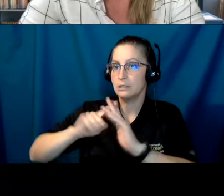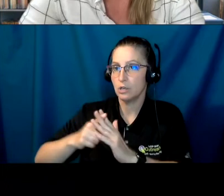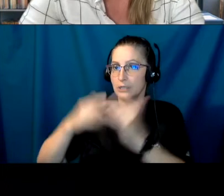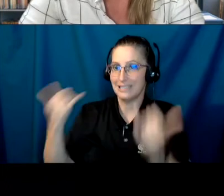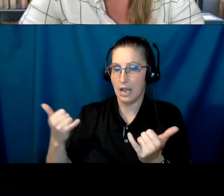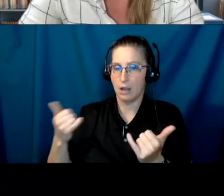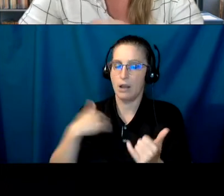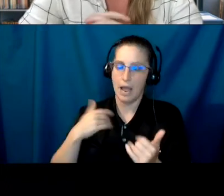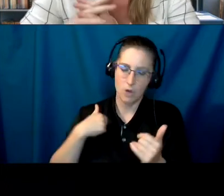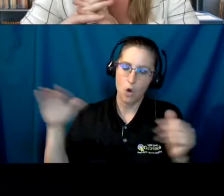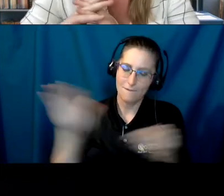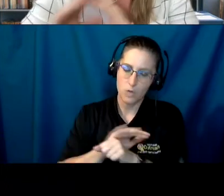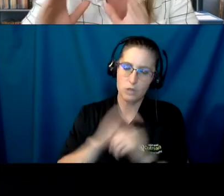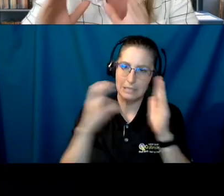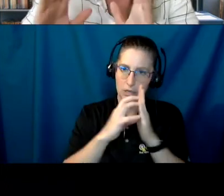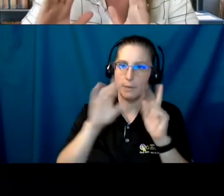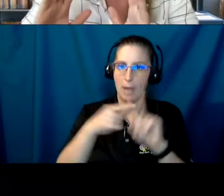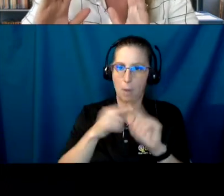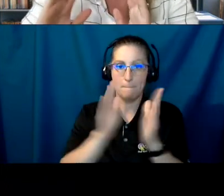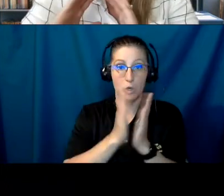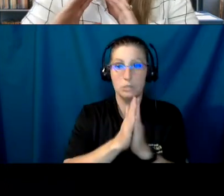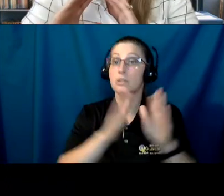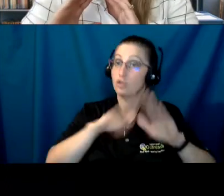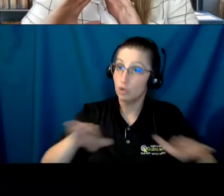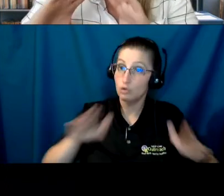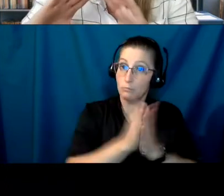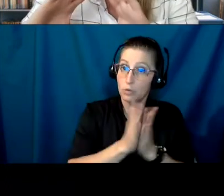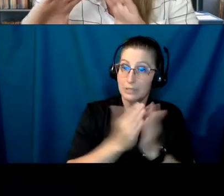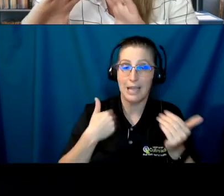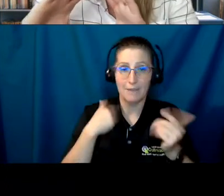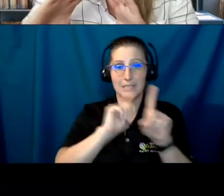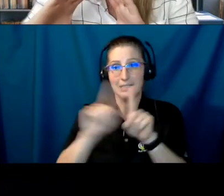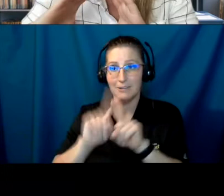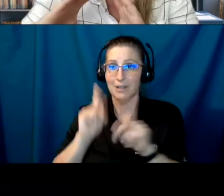books that I talk about children books that have different people with different abilities